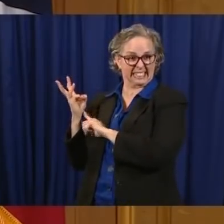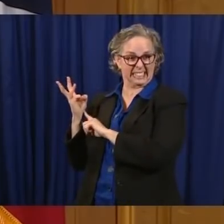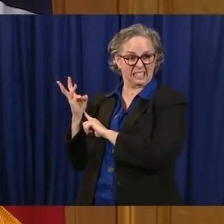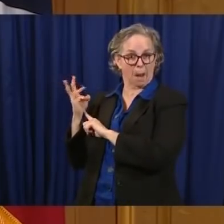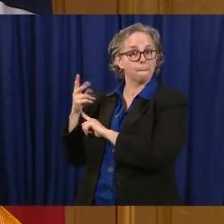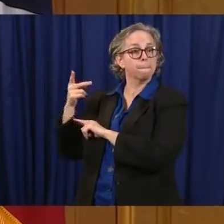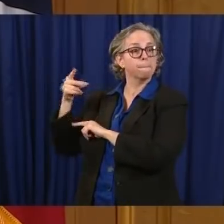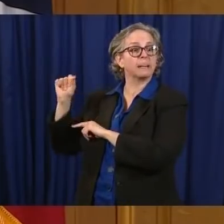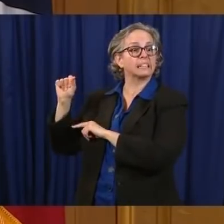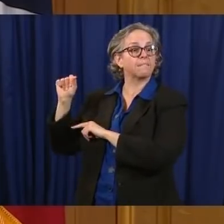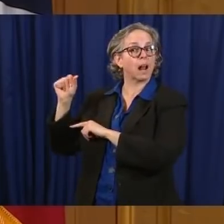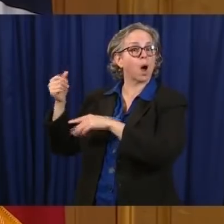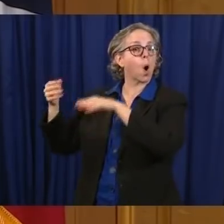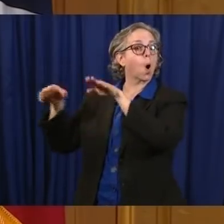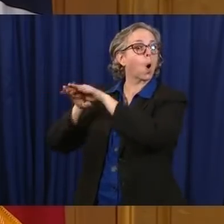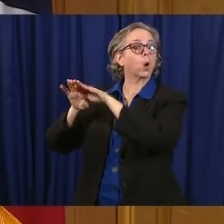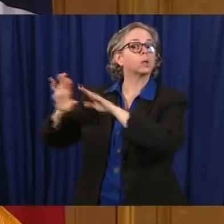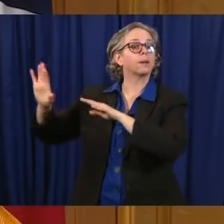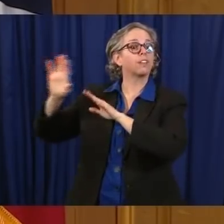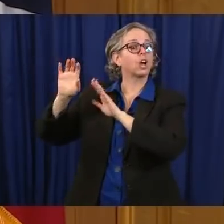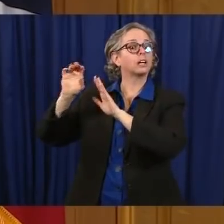ACTION IN REGARD TO THAT.>>> A